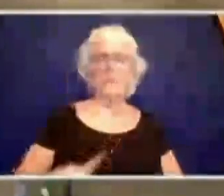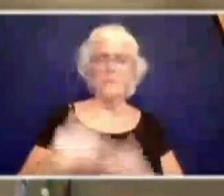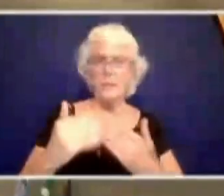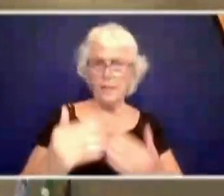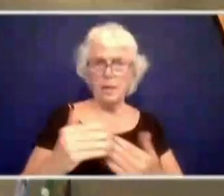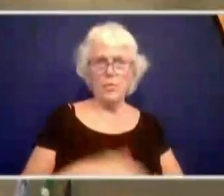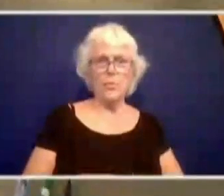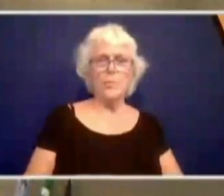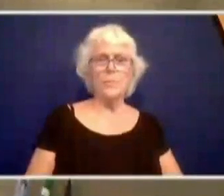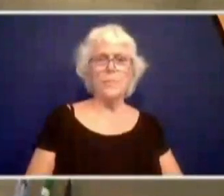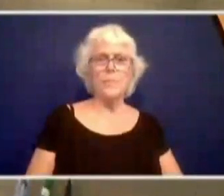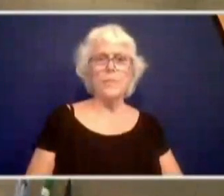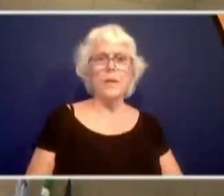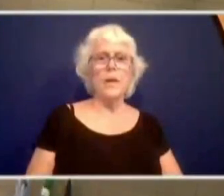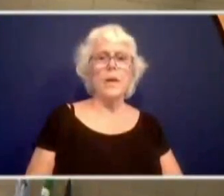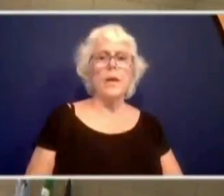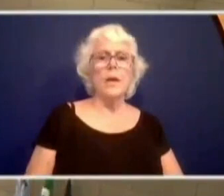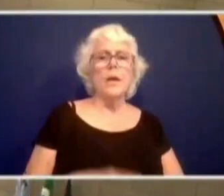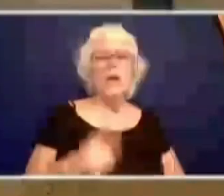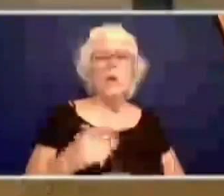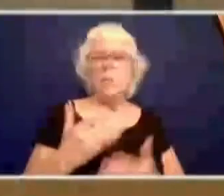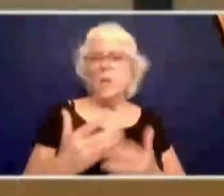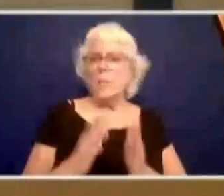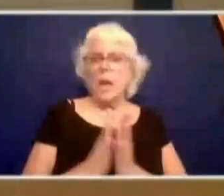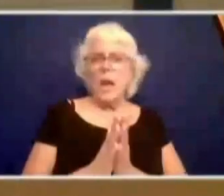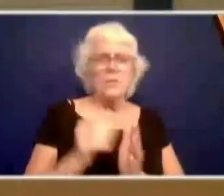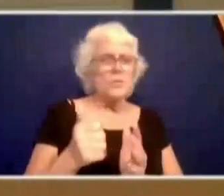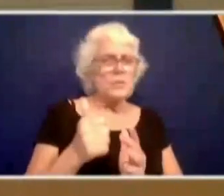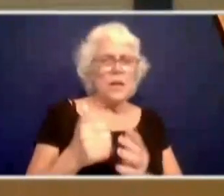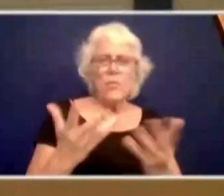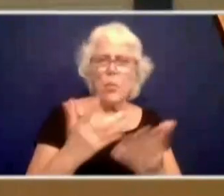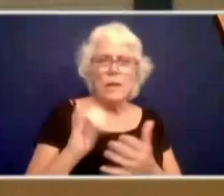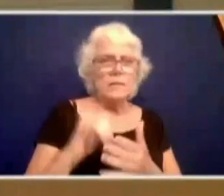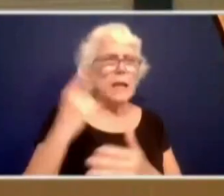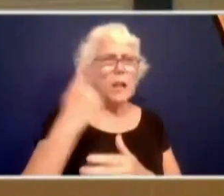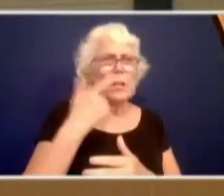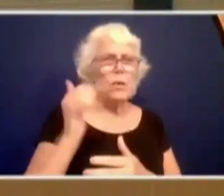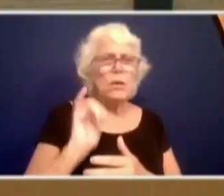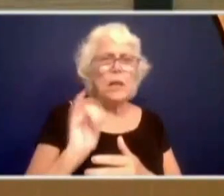You may be asking yourself what that looks like. This is a screenshot of the 24,